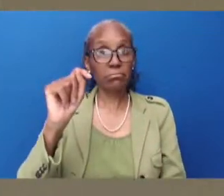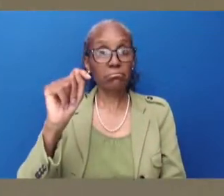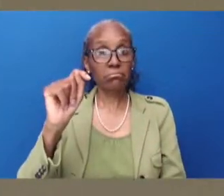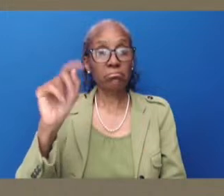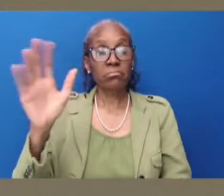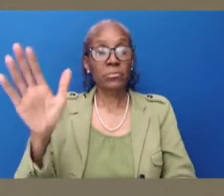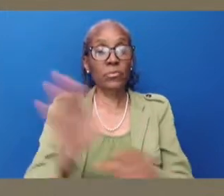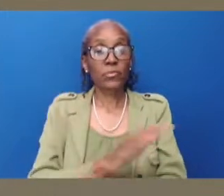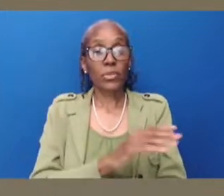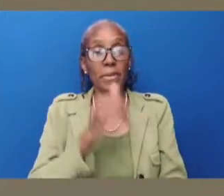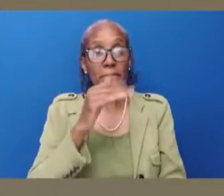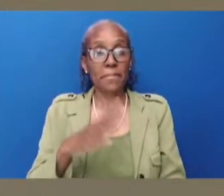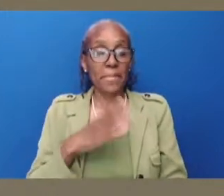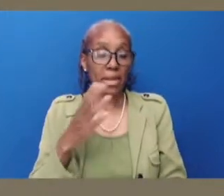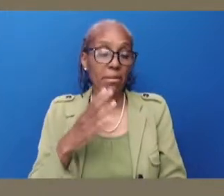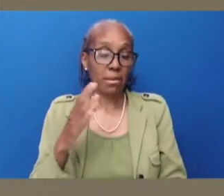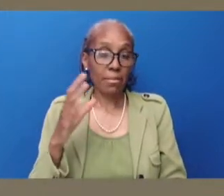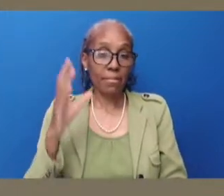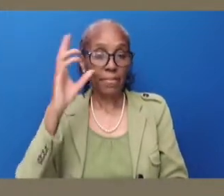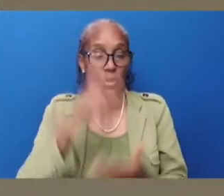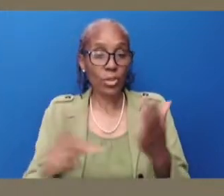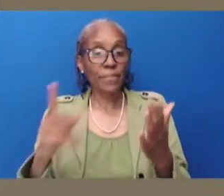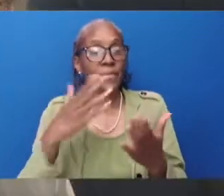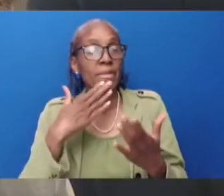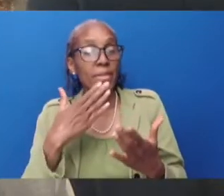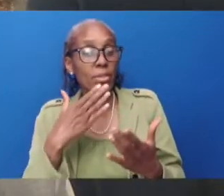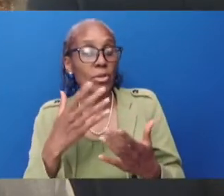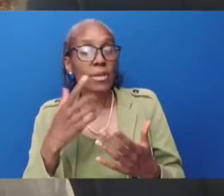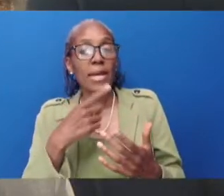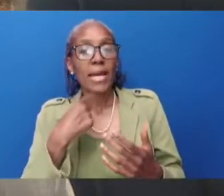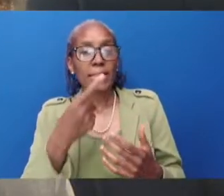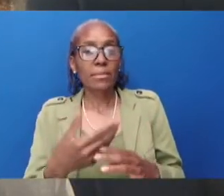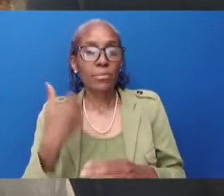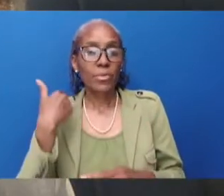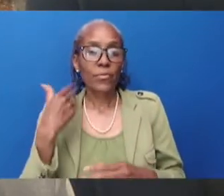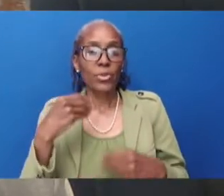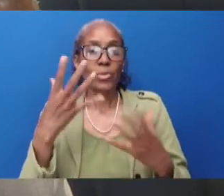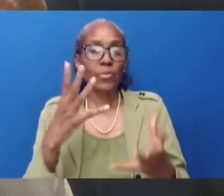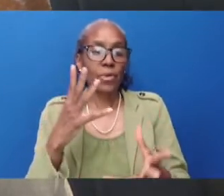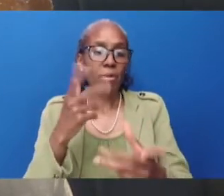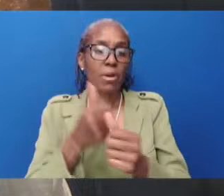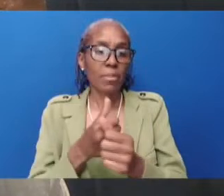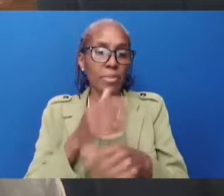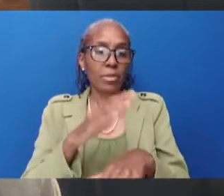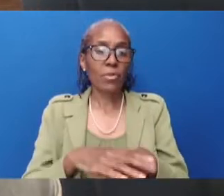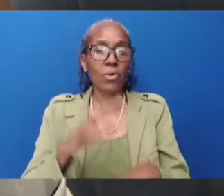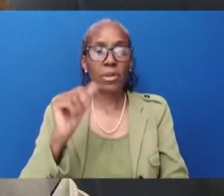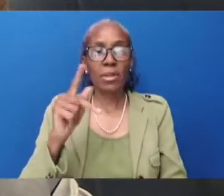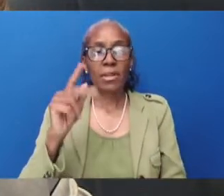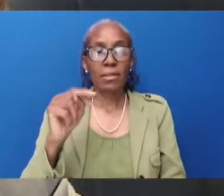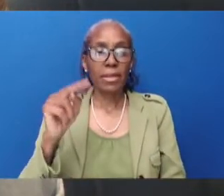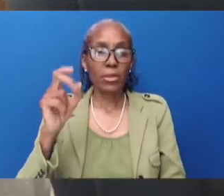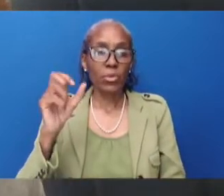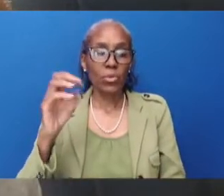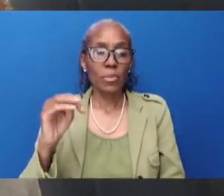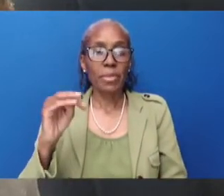THAT'S IT. THAT'S UNANIMOUS, MADAM CLERK.